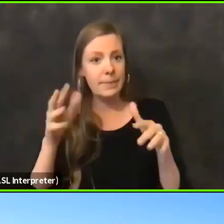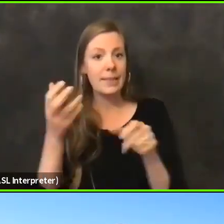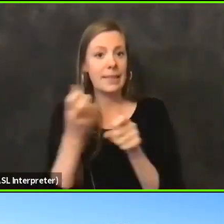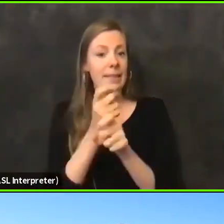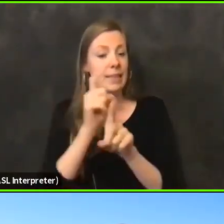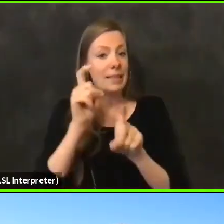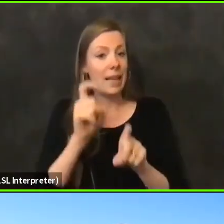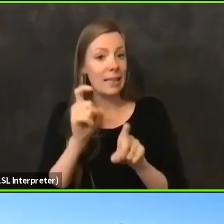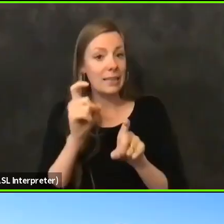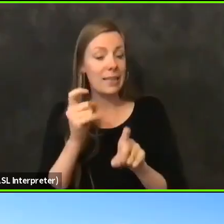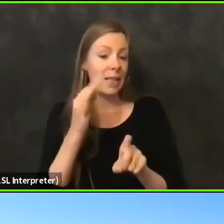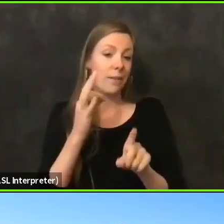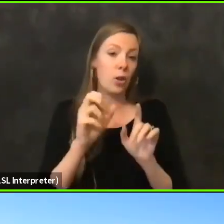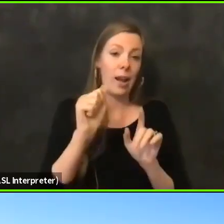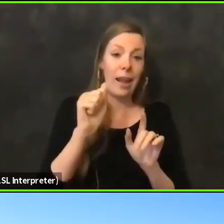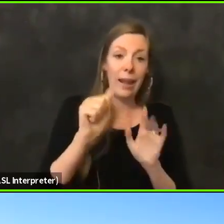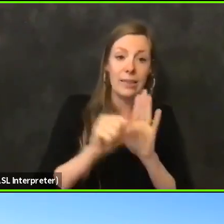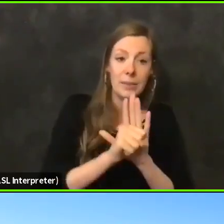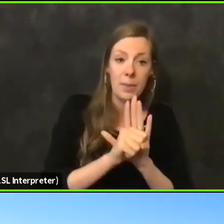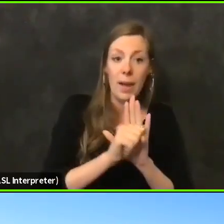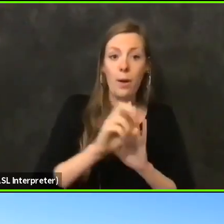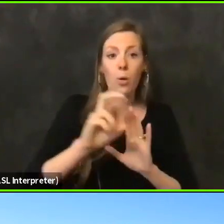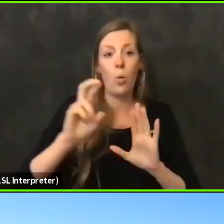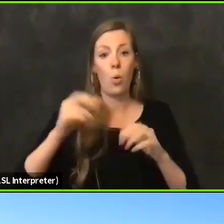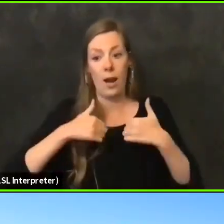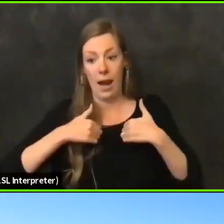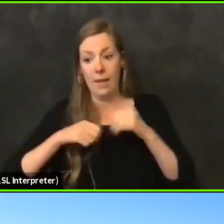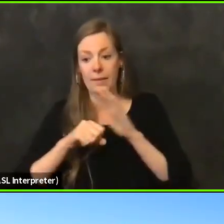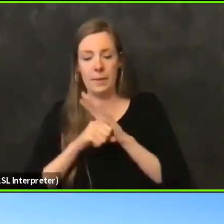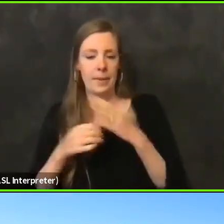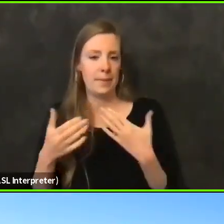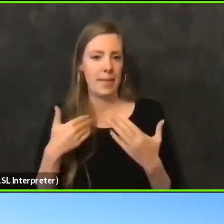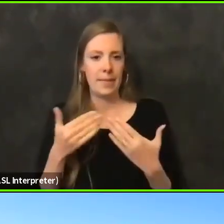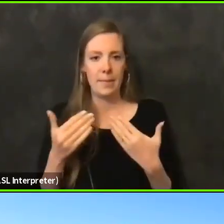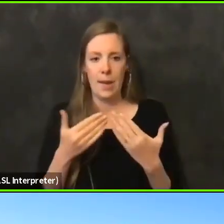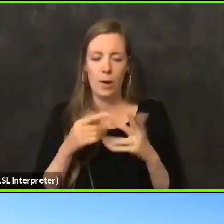asymptomatic or symptomatic, and at the same time simultaneously,